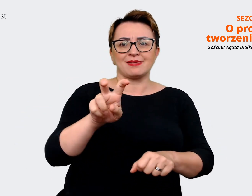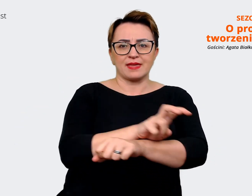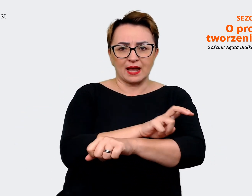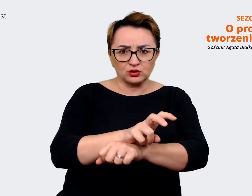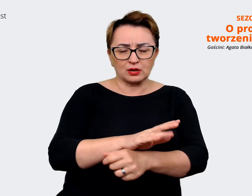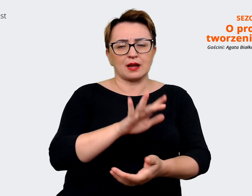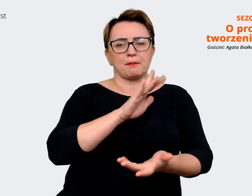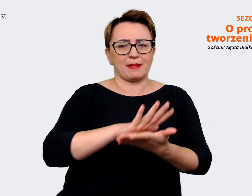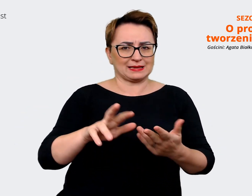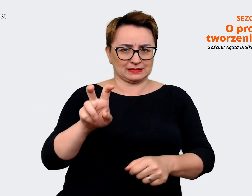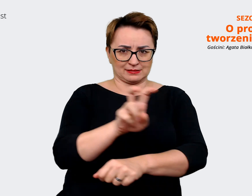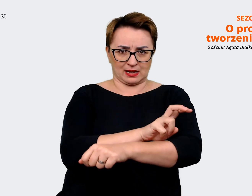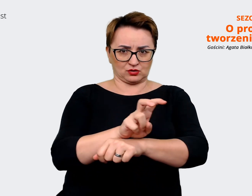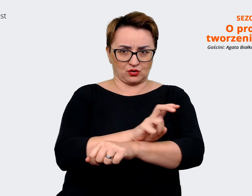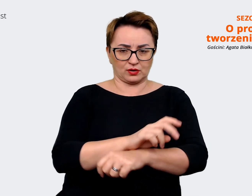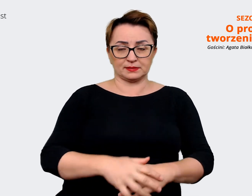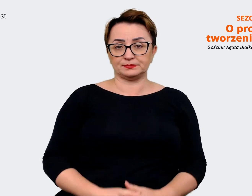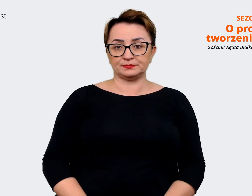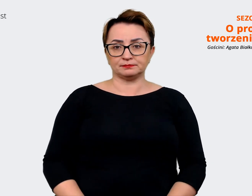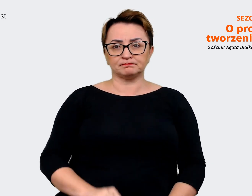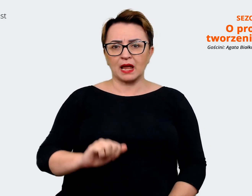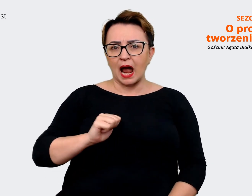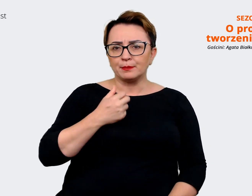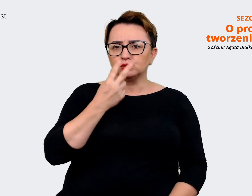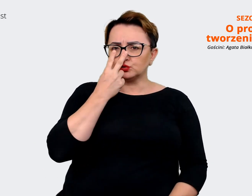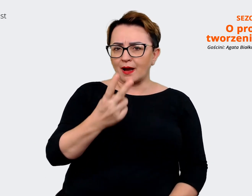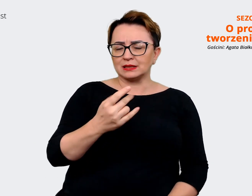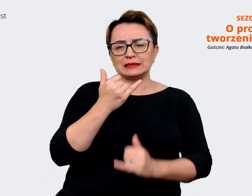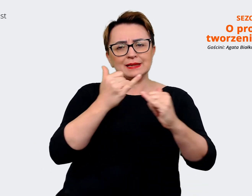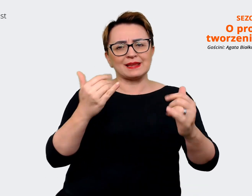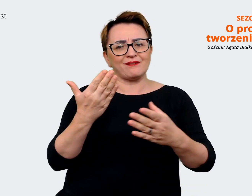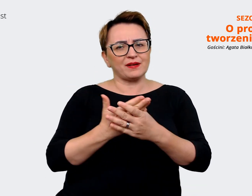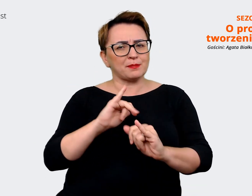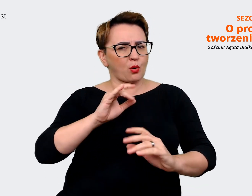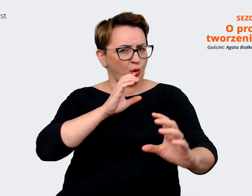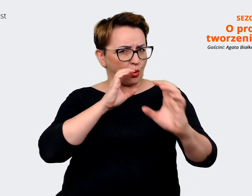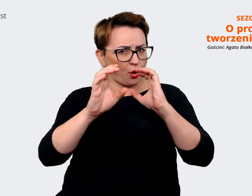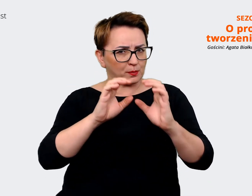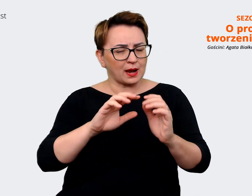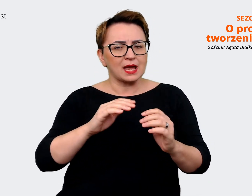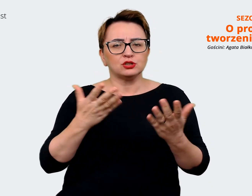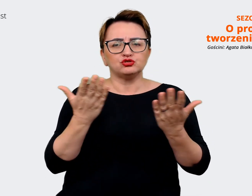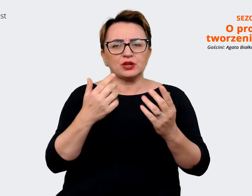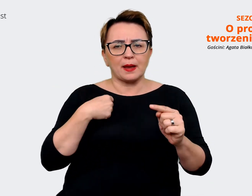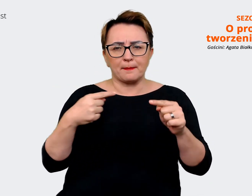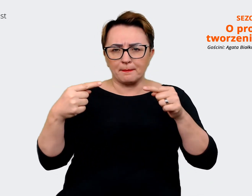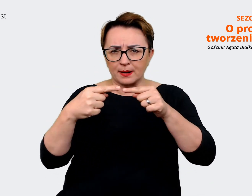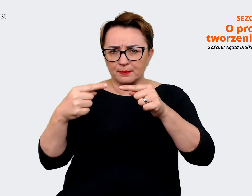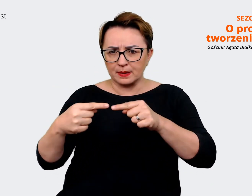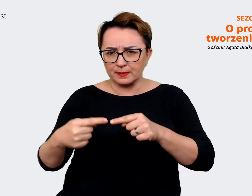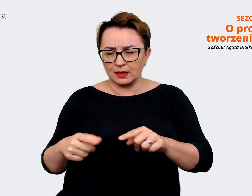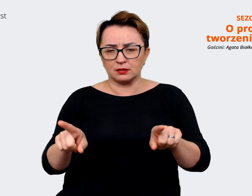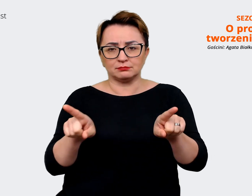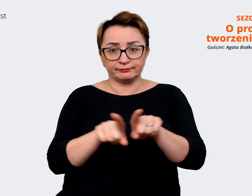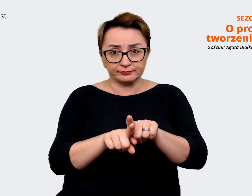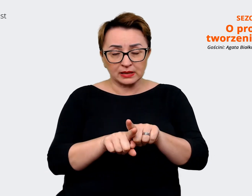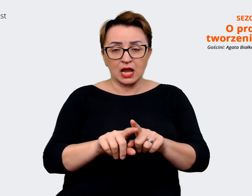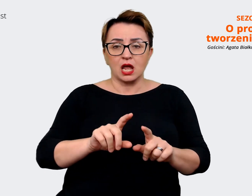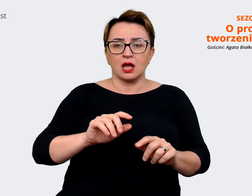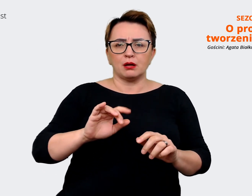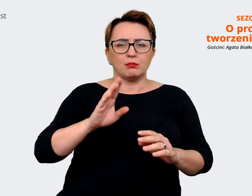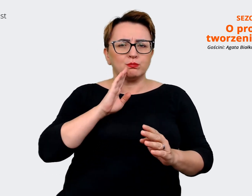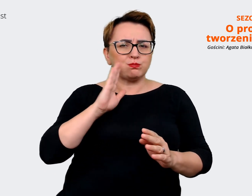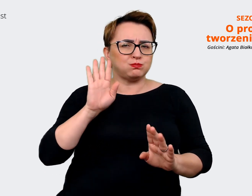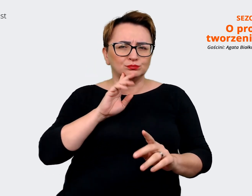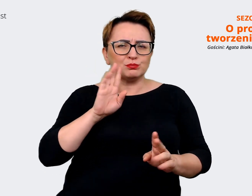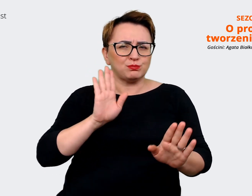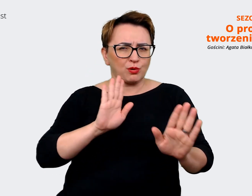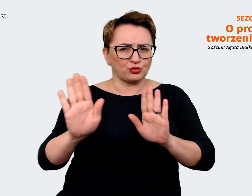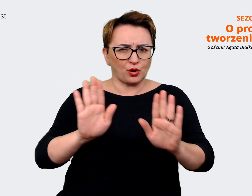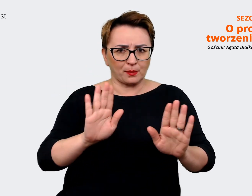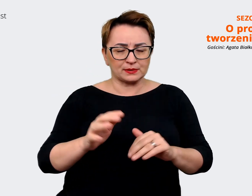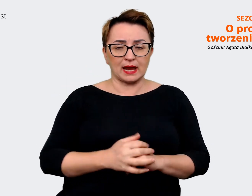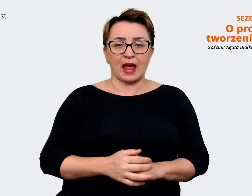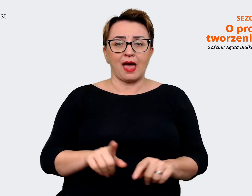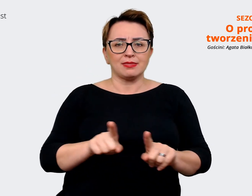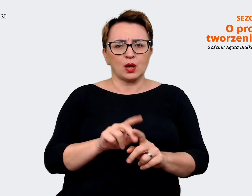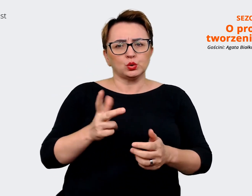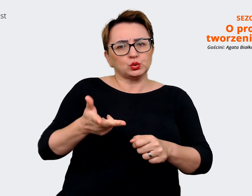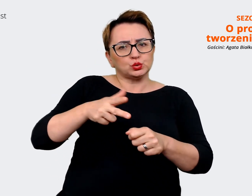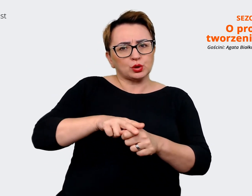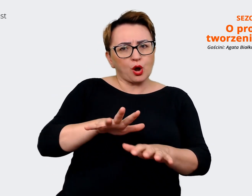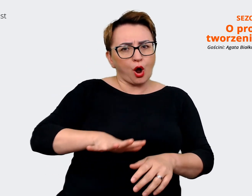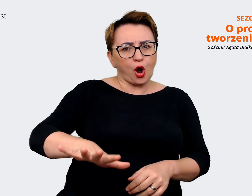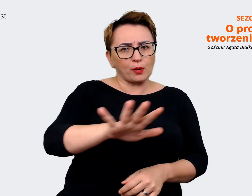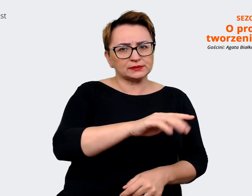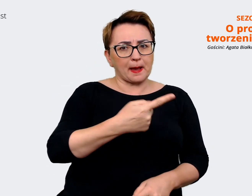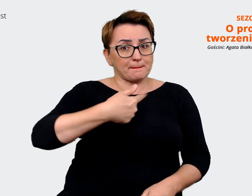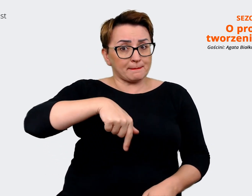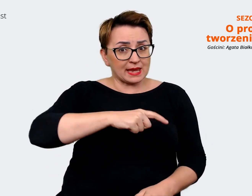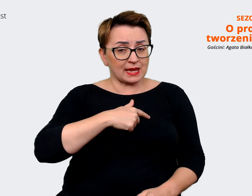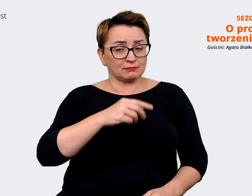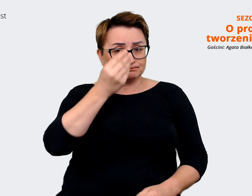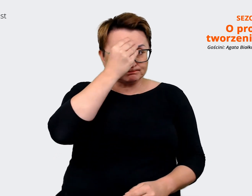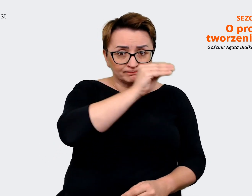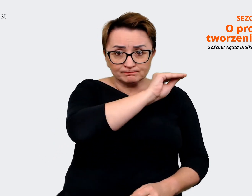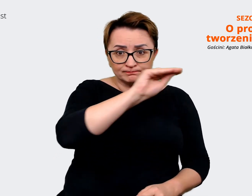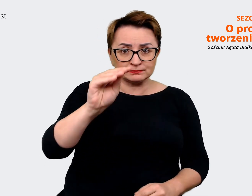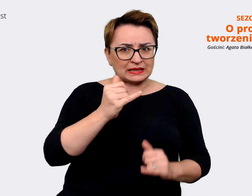We wanted to see how other companies communicate, where our points of contact are, what we communicate similarly, and in which areas we communicate something different. We wanted to identify what sets Allegro and Mall apart.